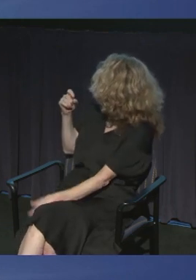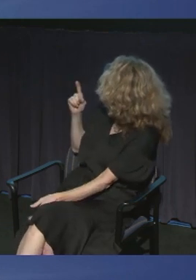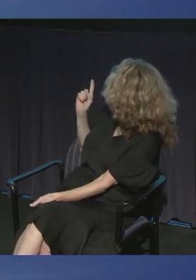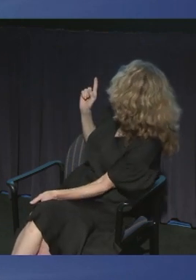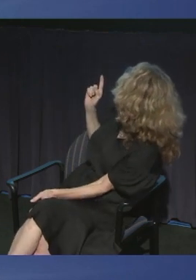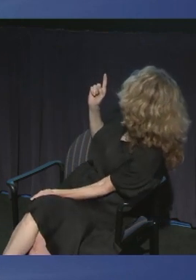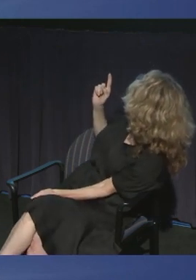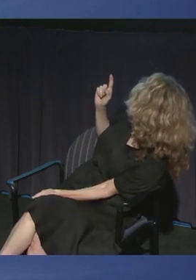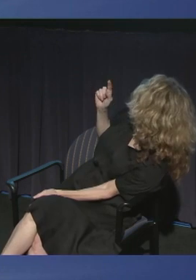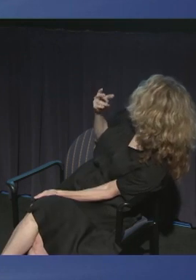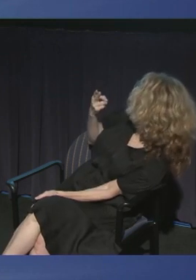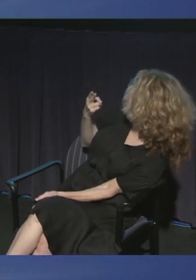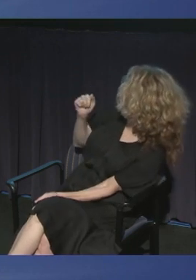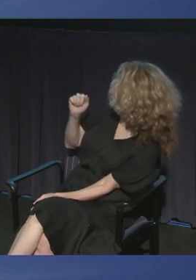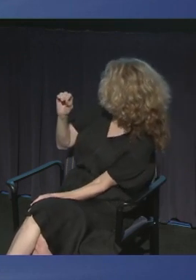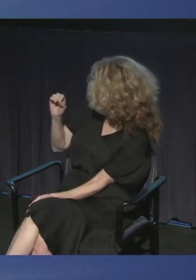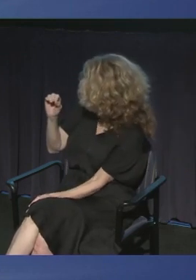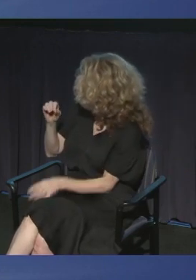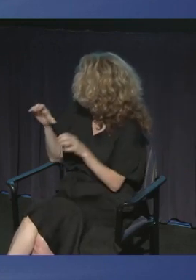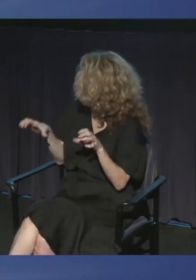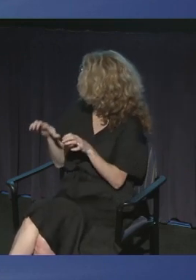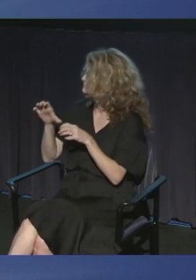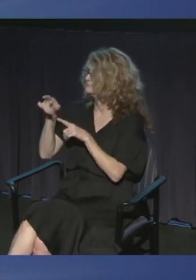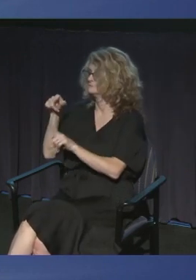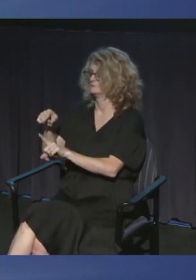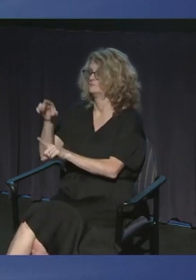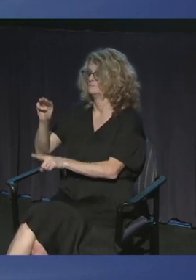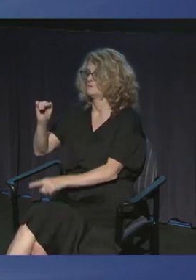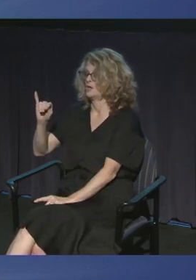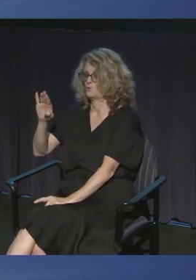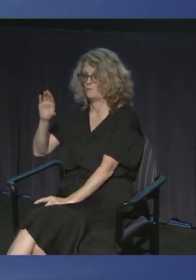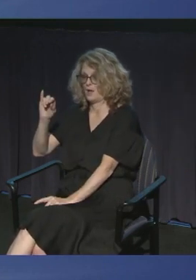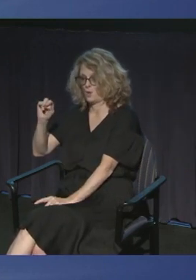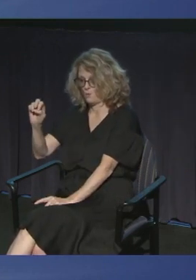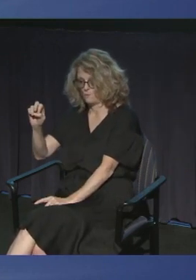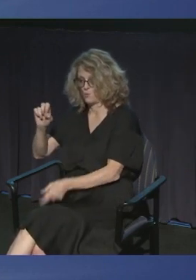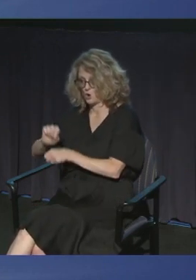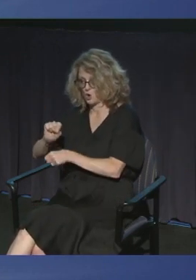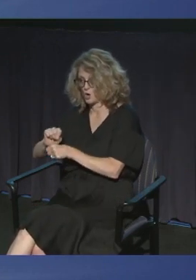AND HOW DID THE MICROBIOME WORK